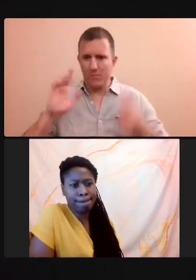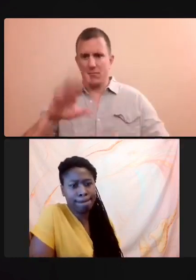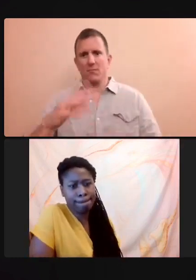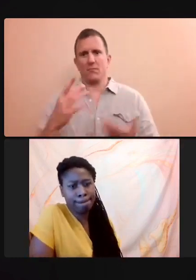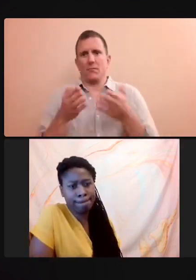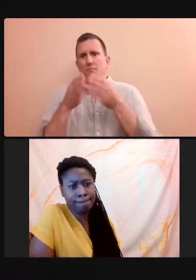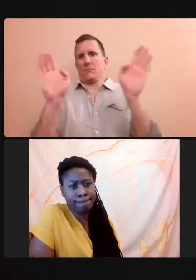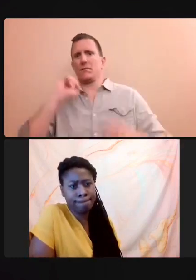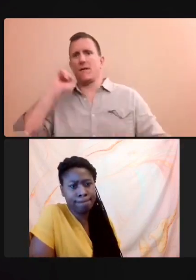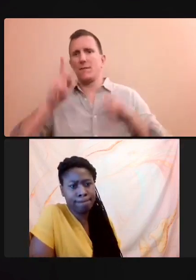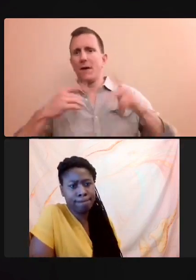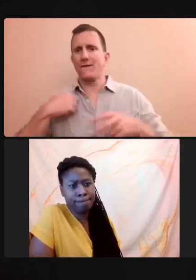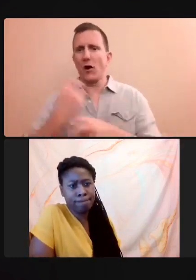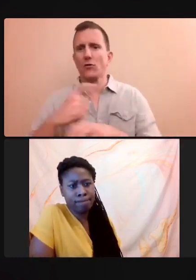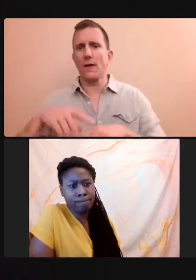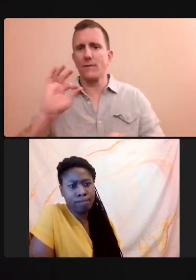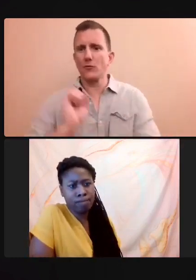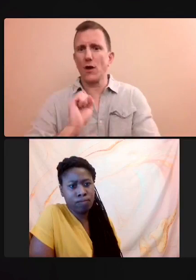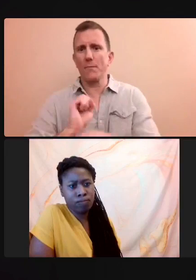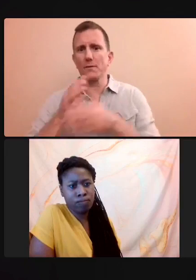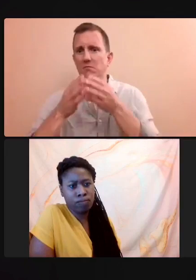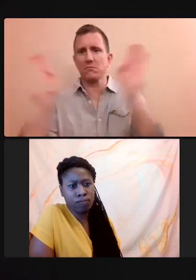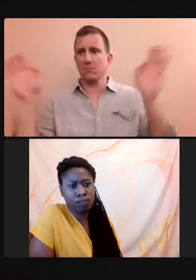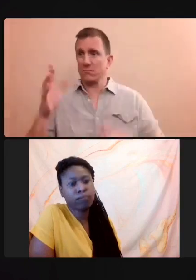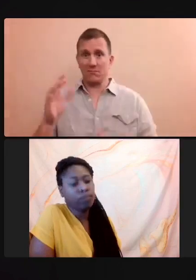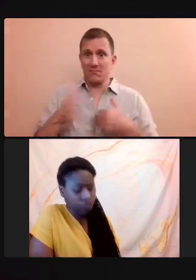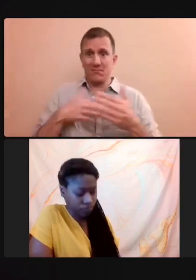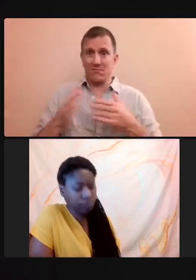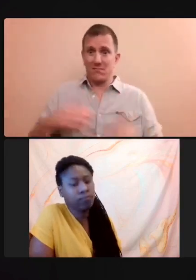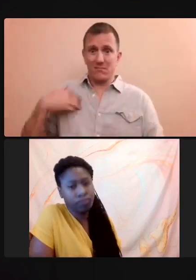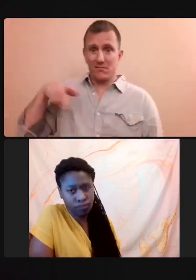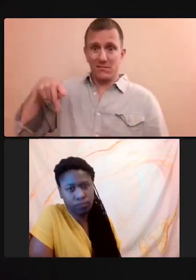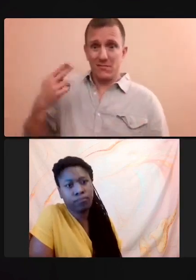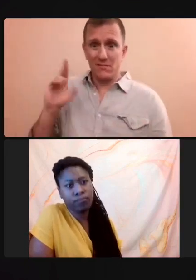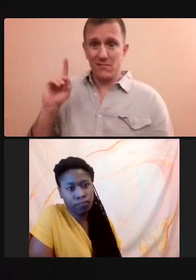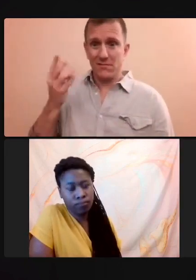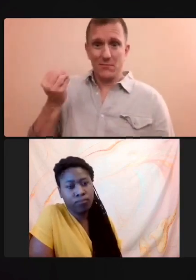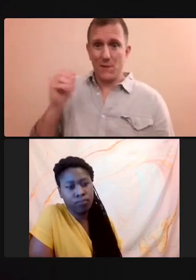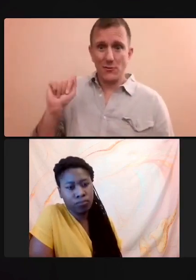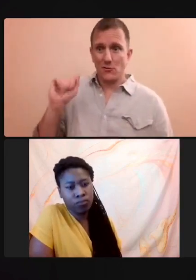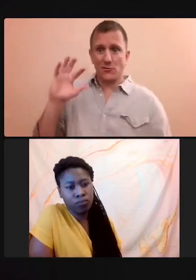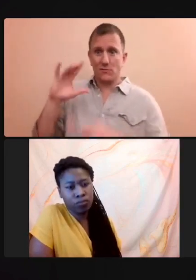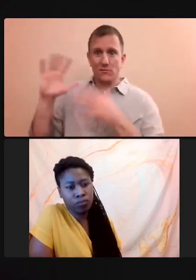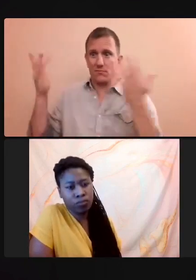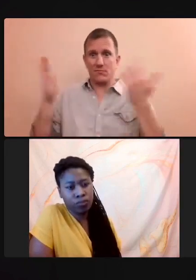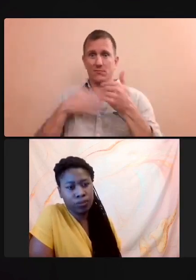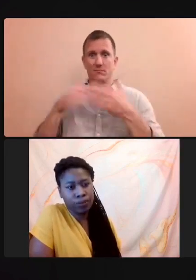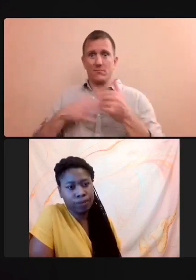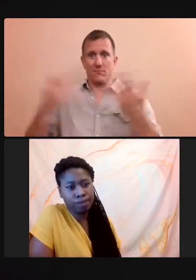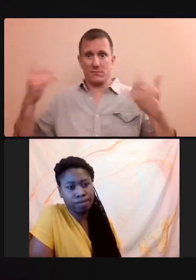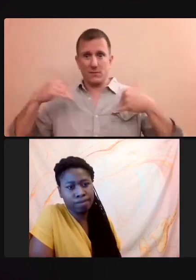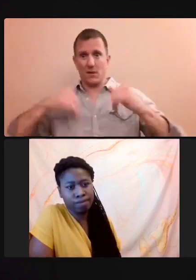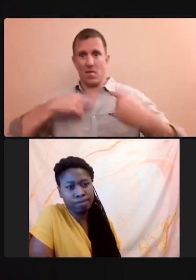We see that if one is around more diverse deaf people, then they actually become